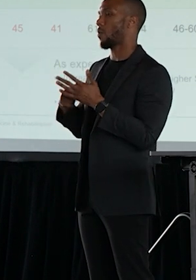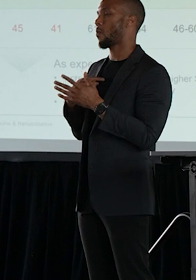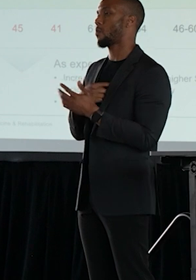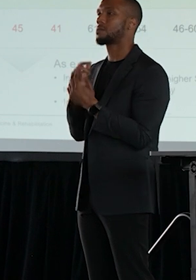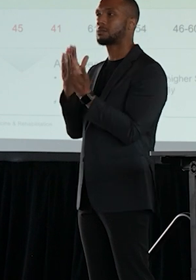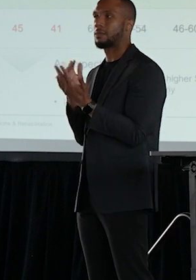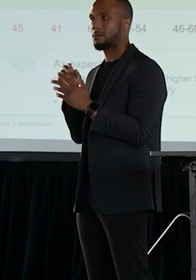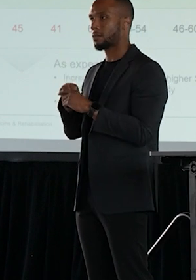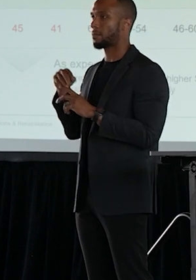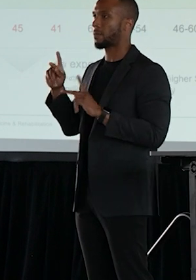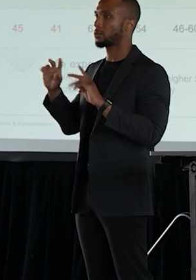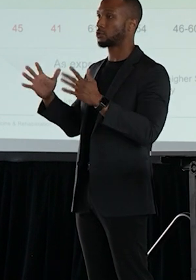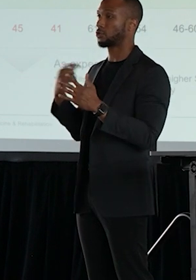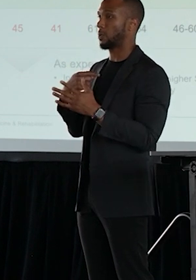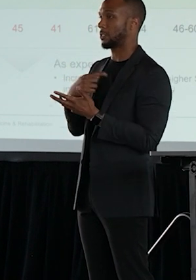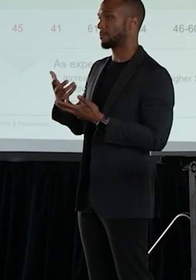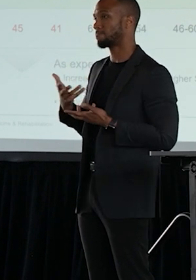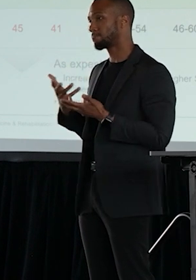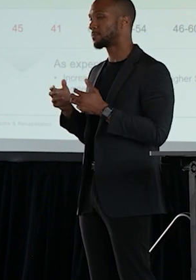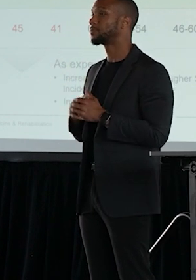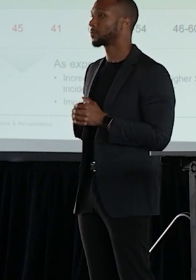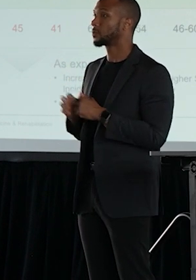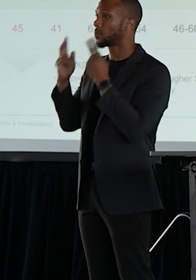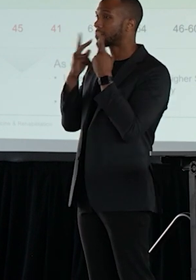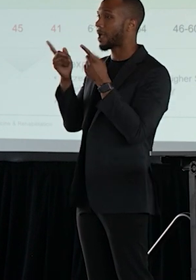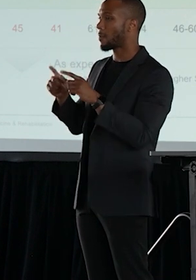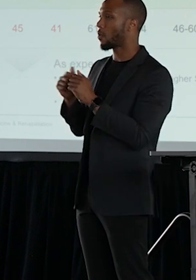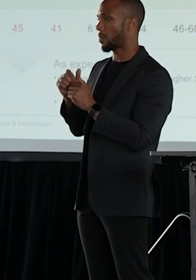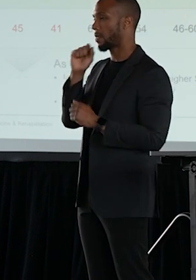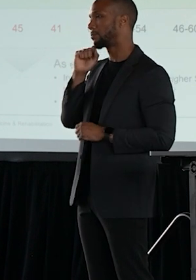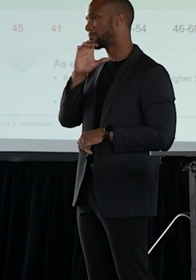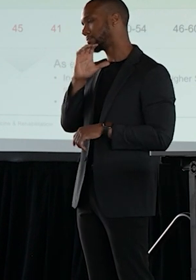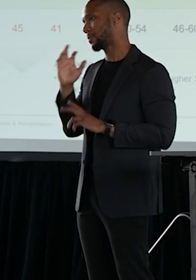we see the now, the SCI happen elderly as well, and people live